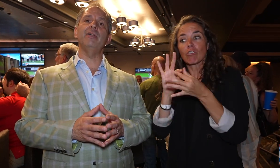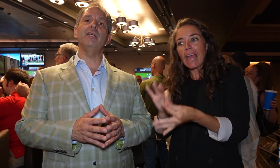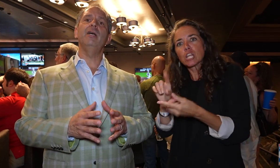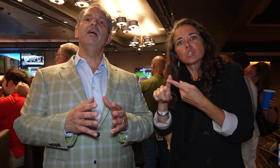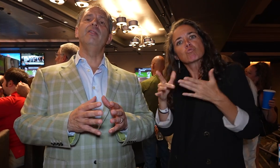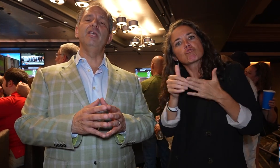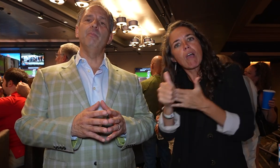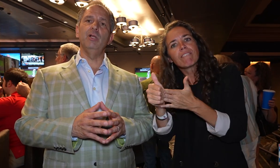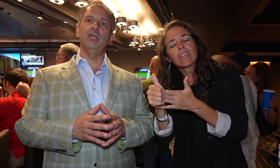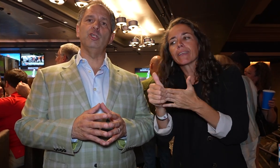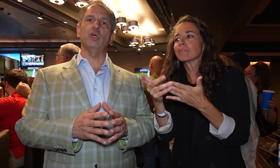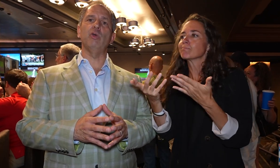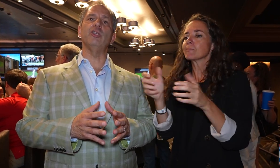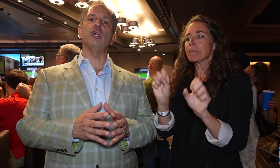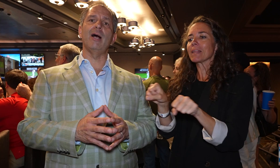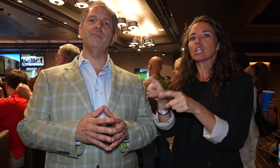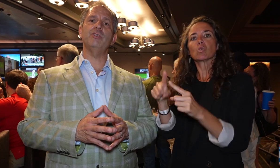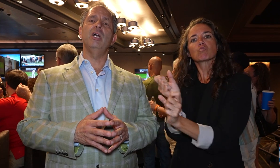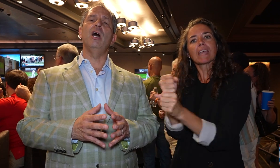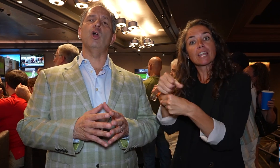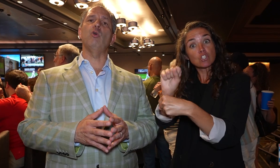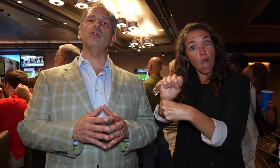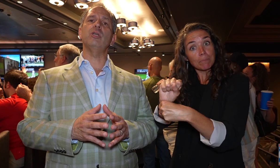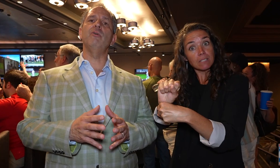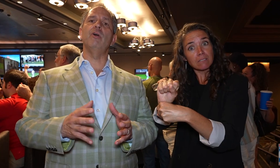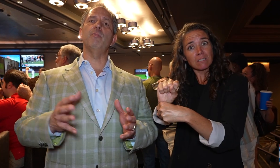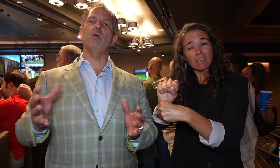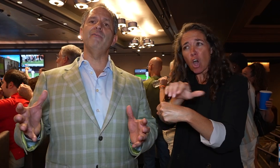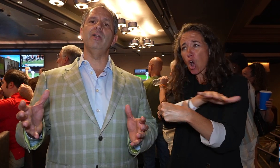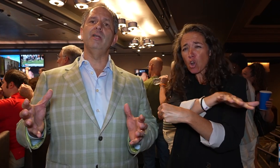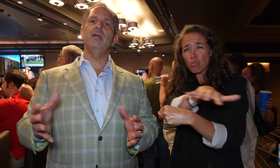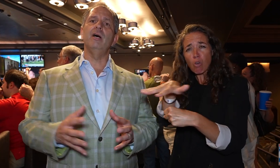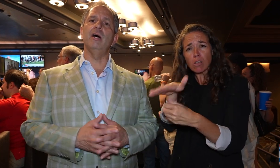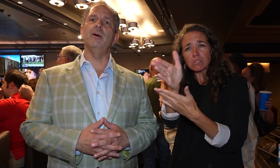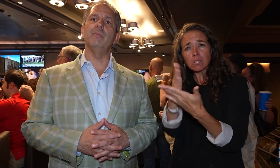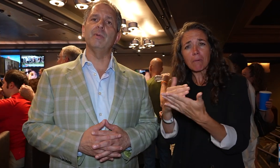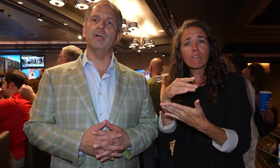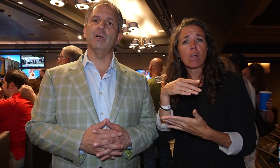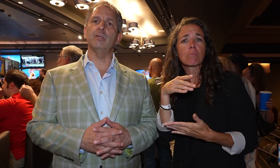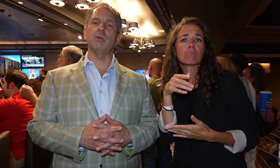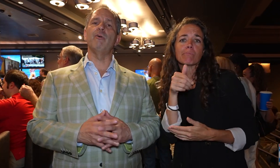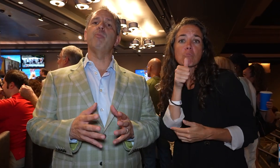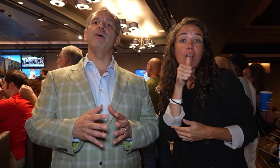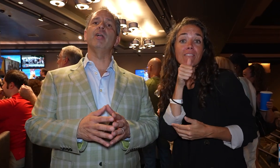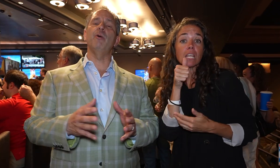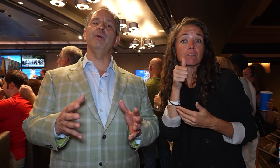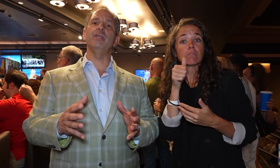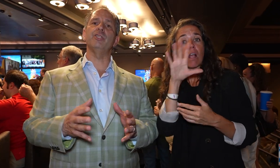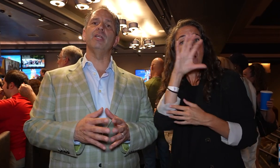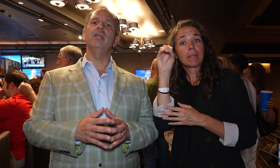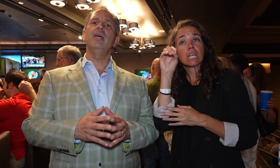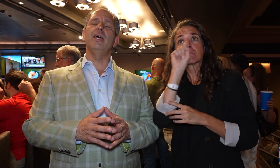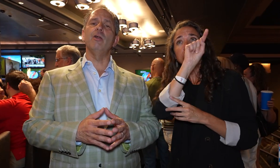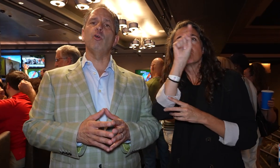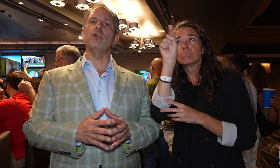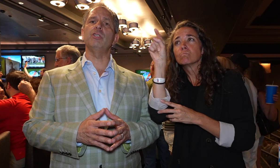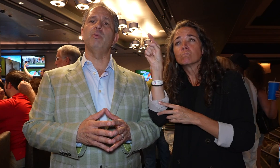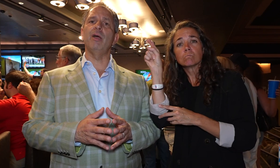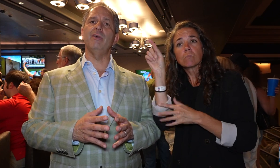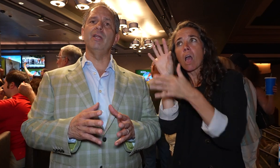may be through driving the ability to create jobs across some of our private companies